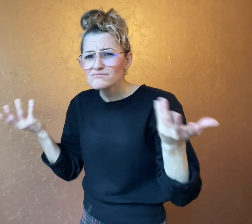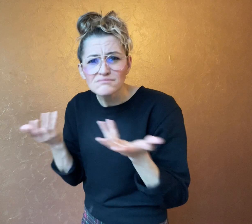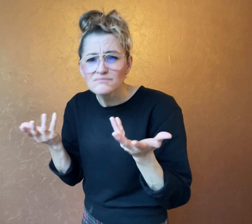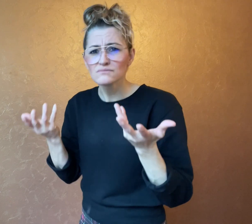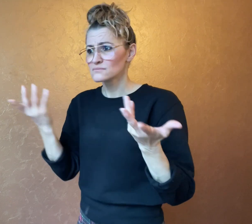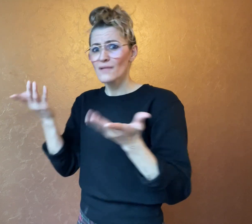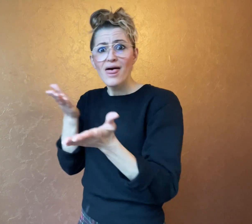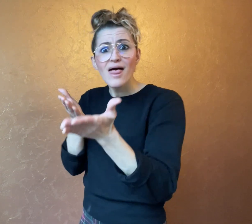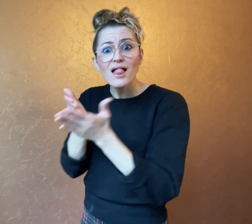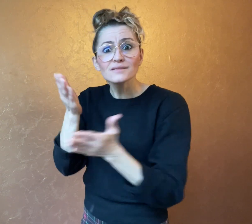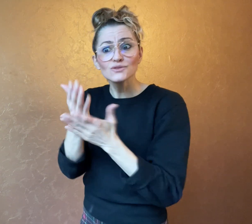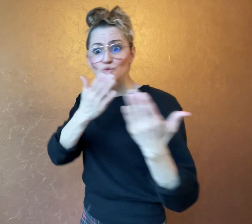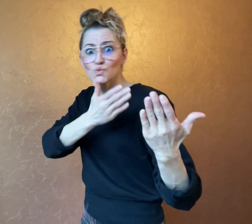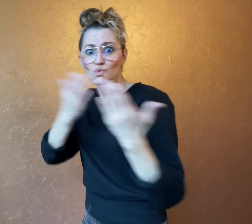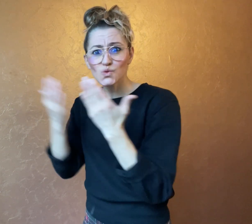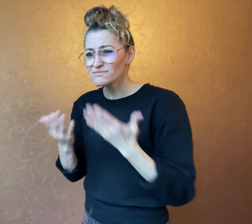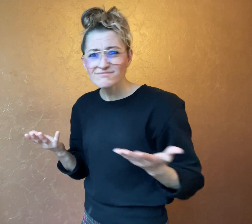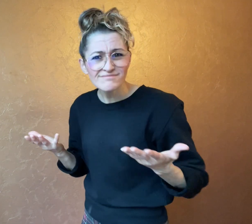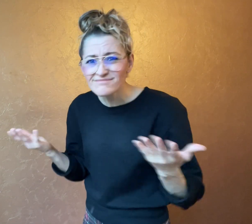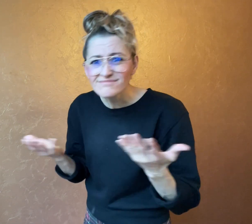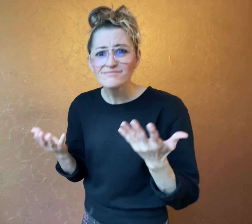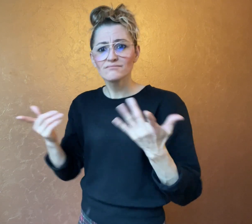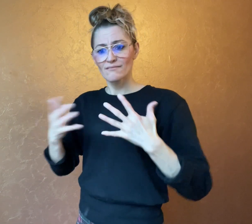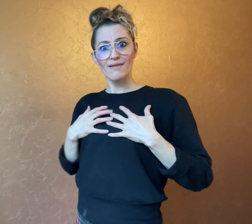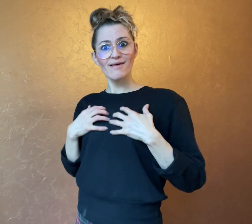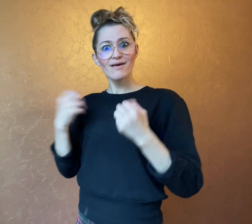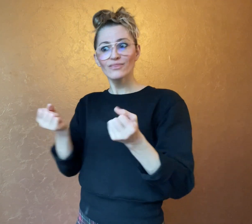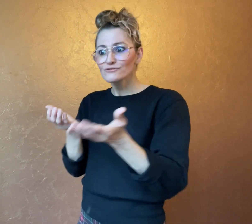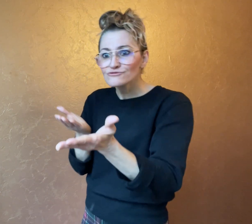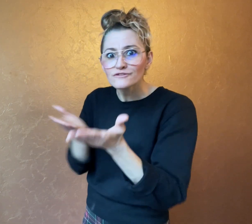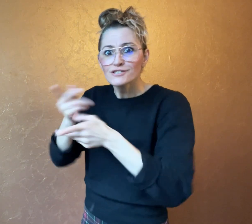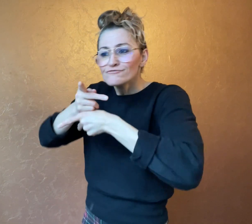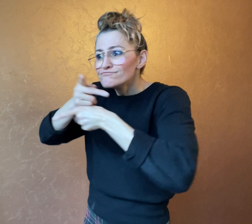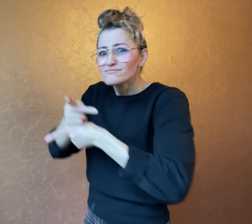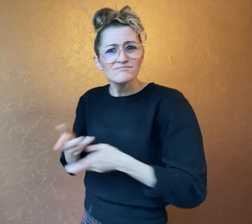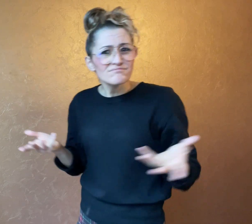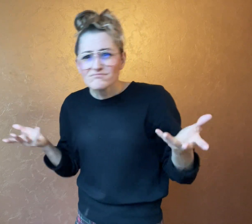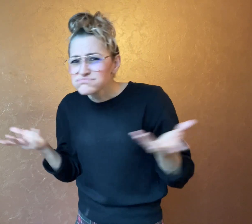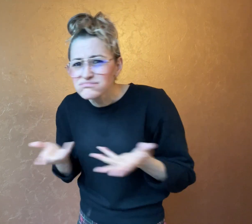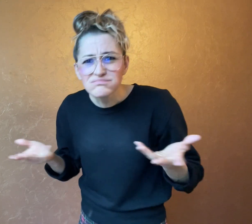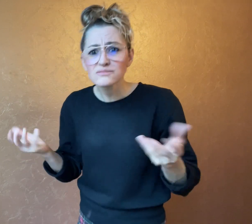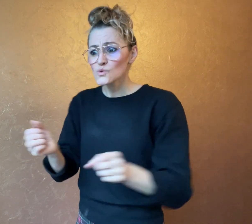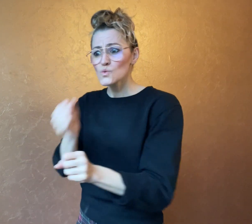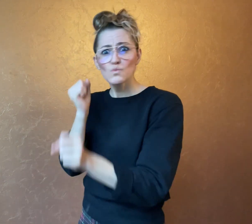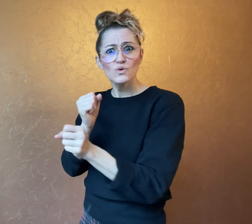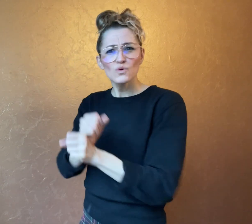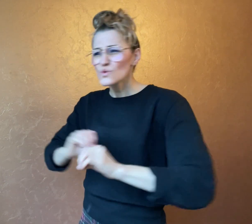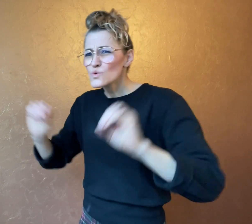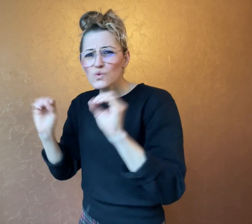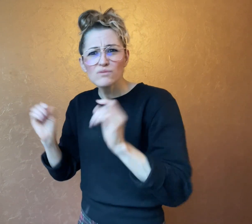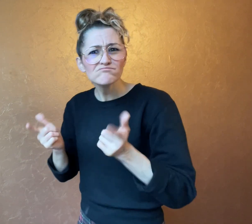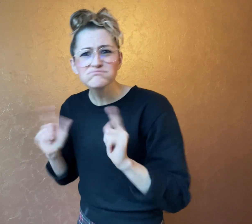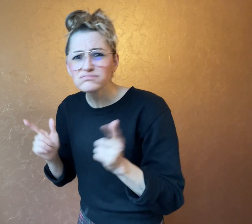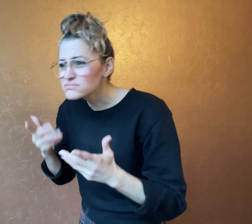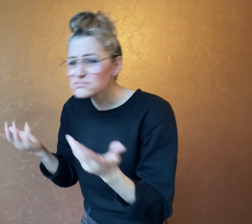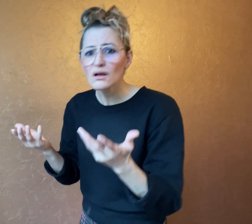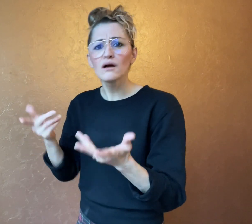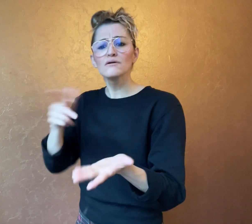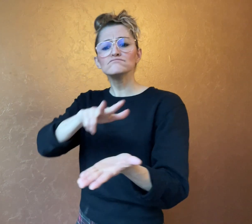of poverty, a lack of access to education, health services/care,